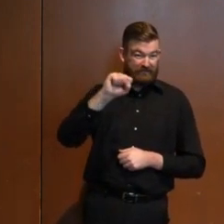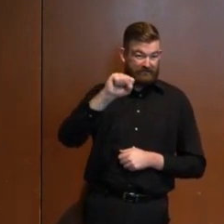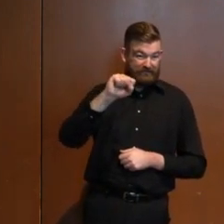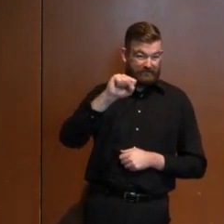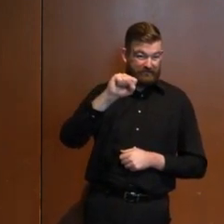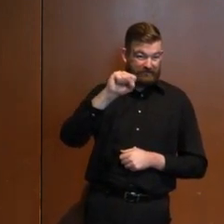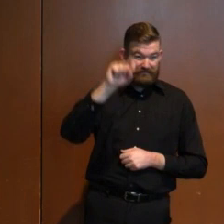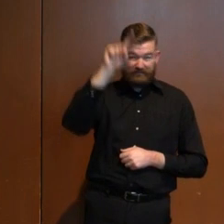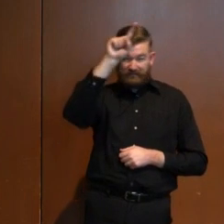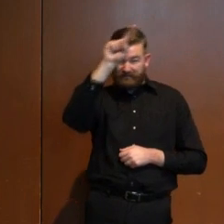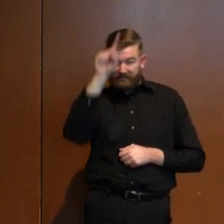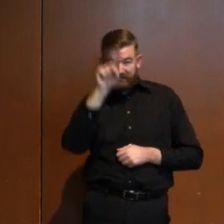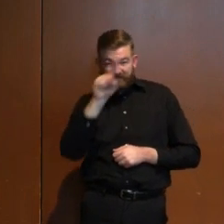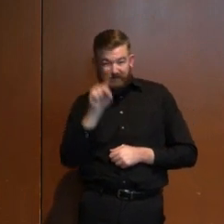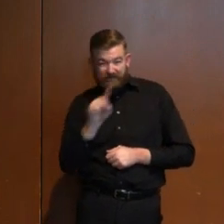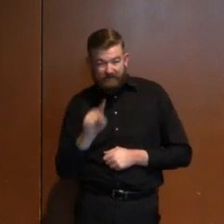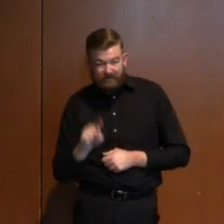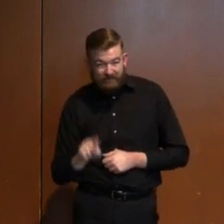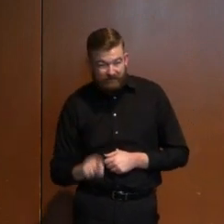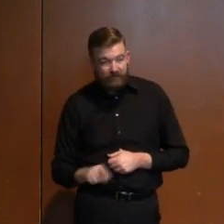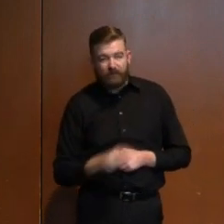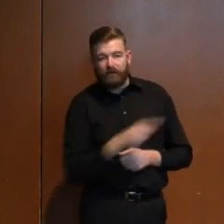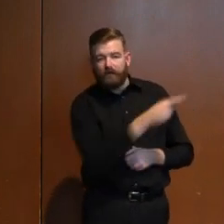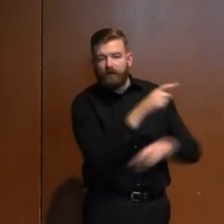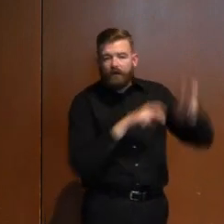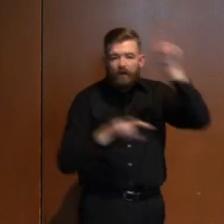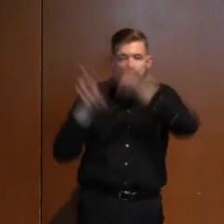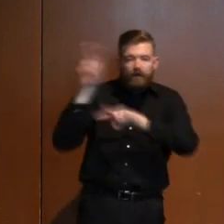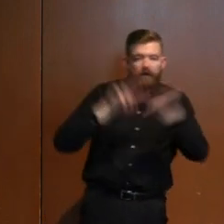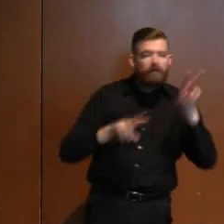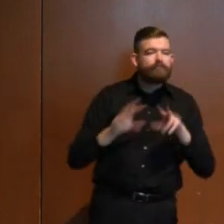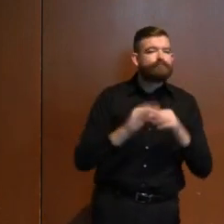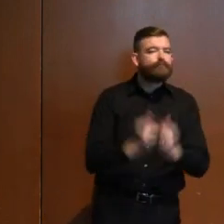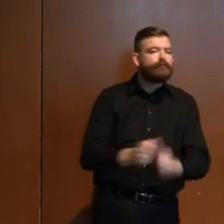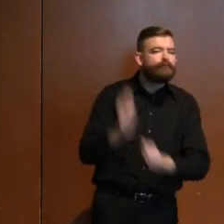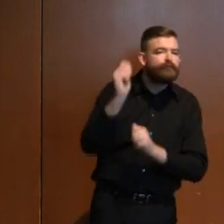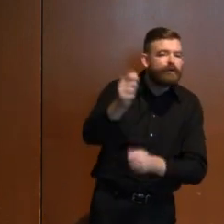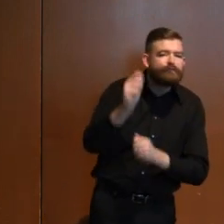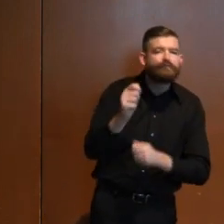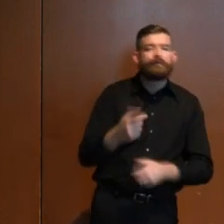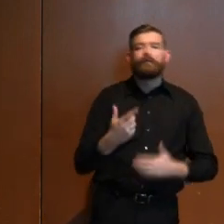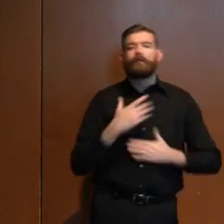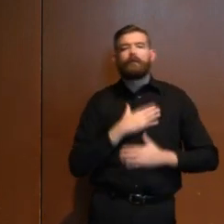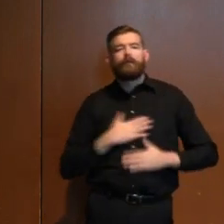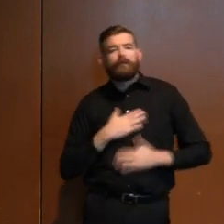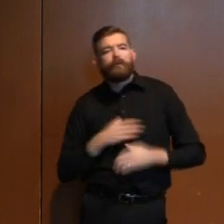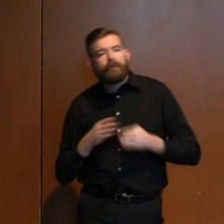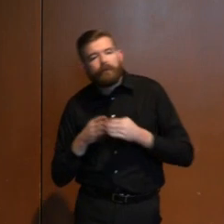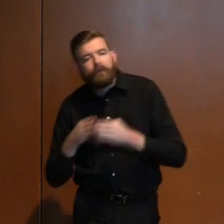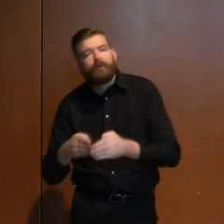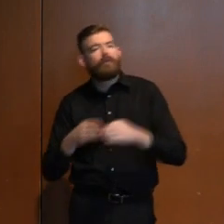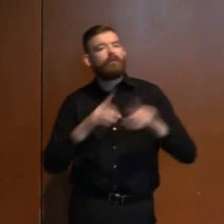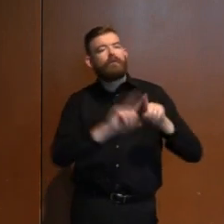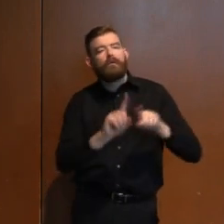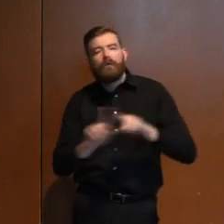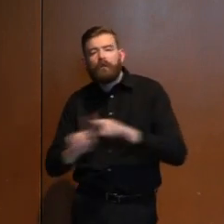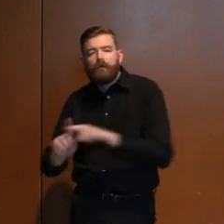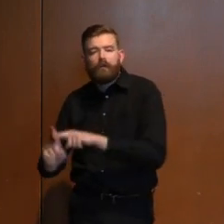BERMS, SEA WALLS, THE CHANNELS YOU MAINTAIN, THE 117-MILE